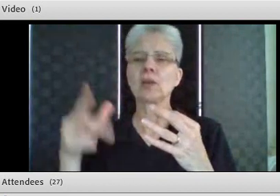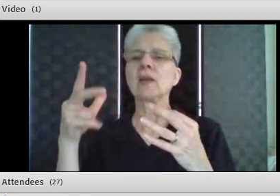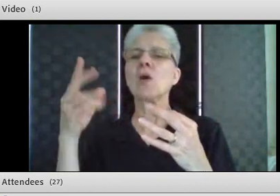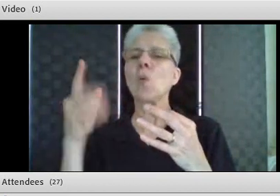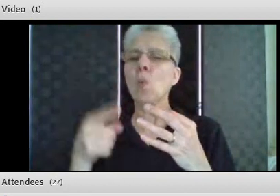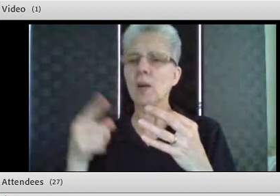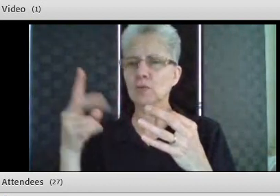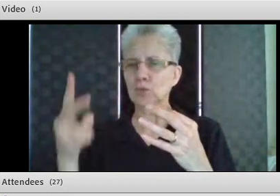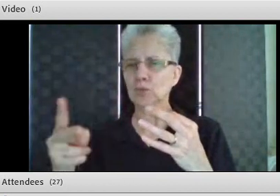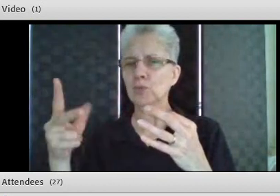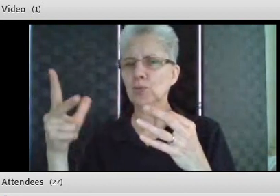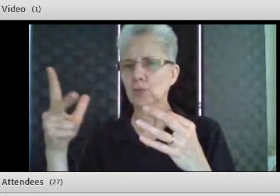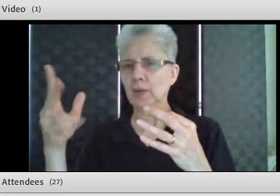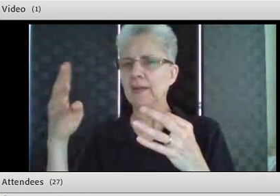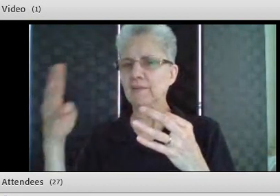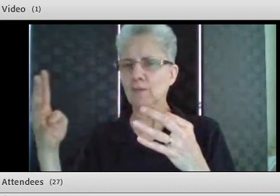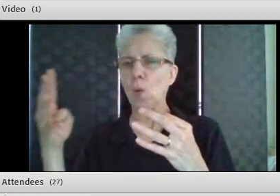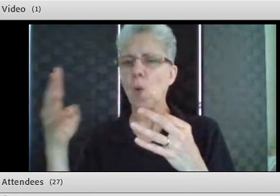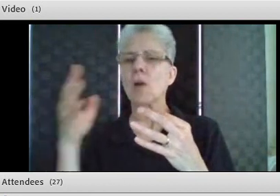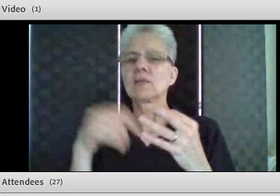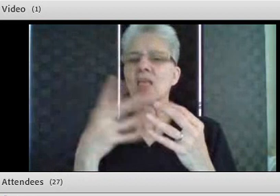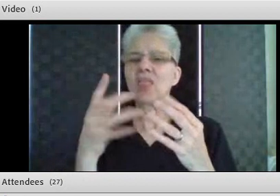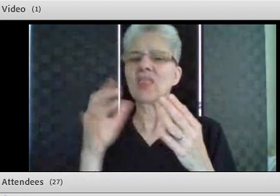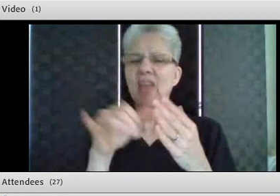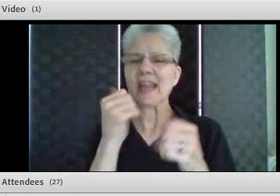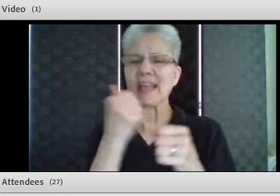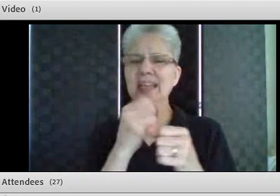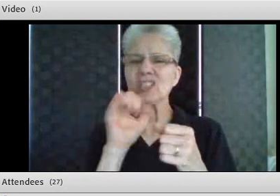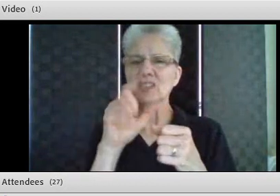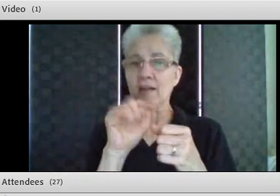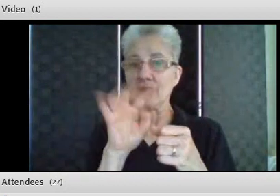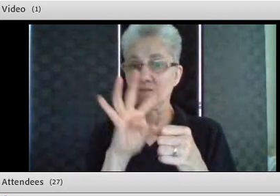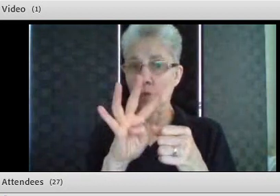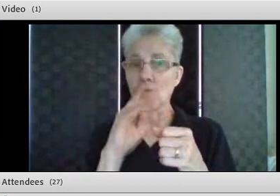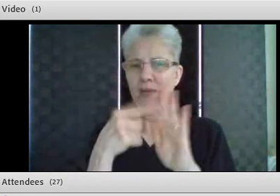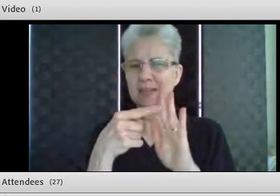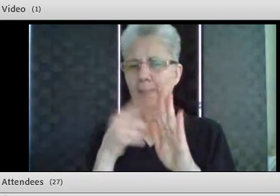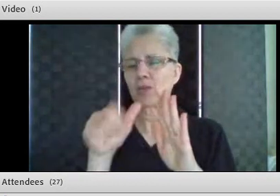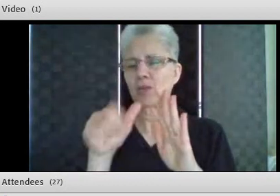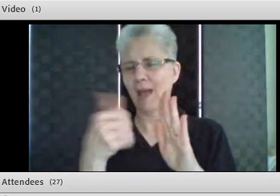how many measures are in the verse, and, you know, a measure is just like one, two, three,